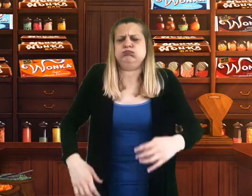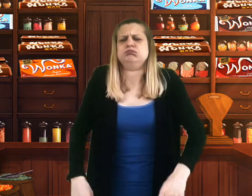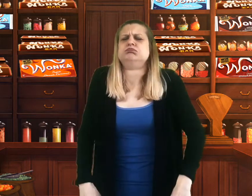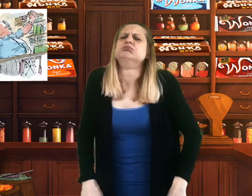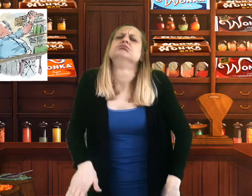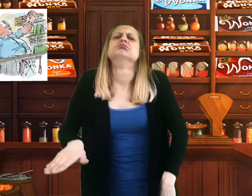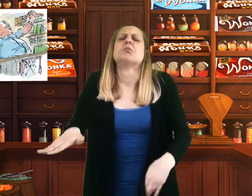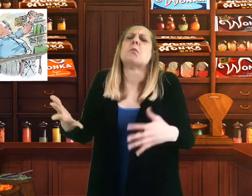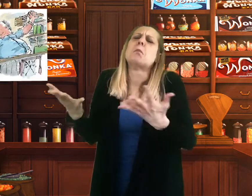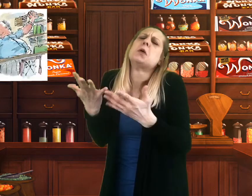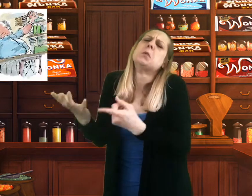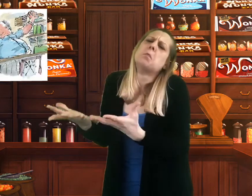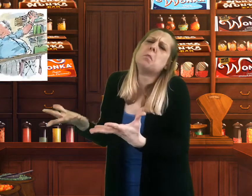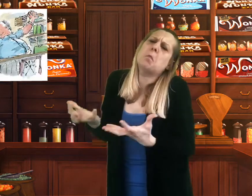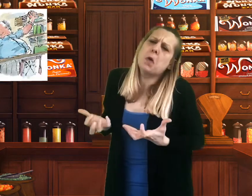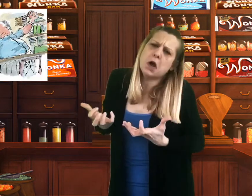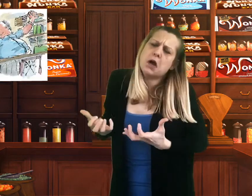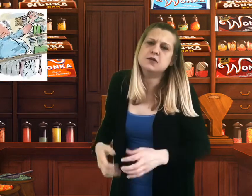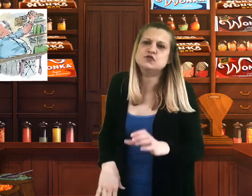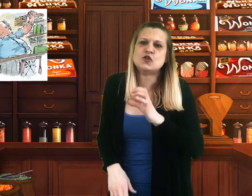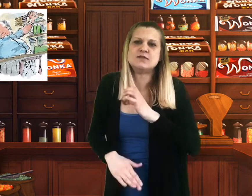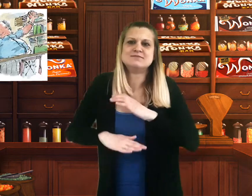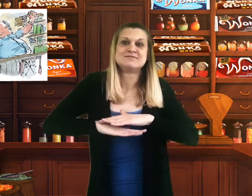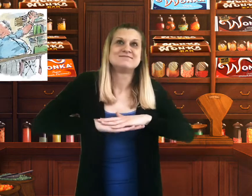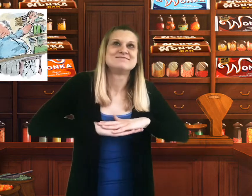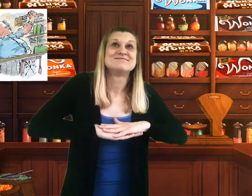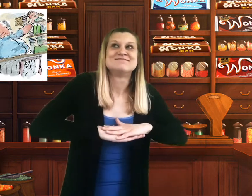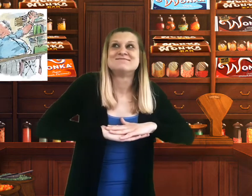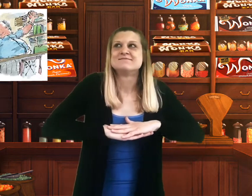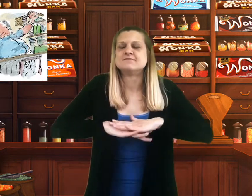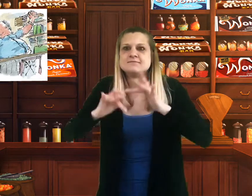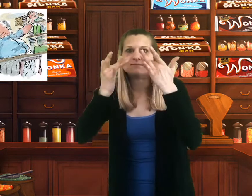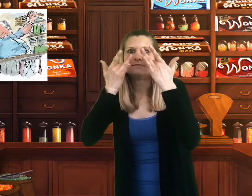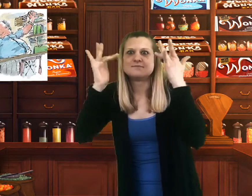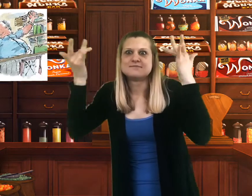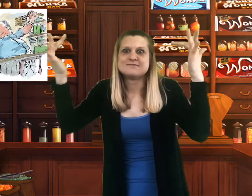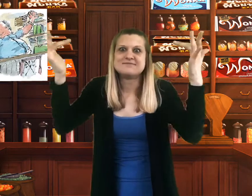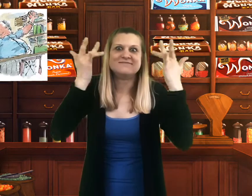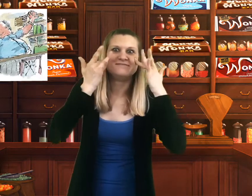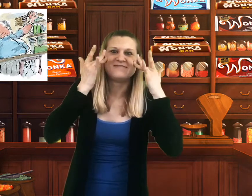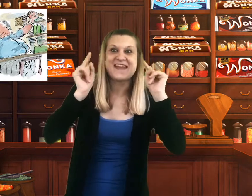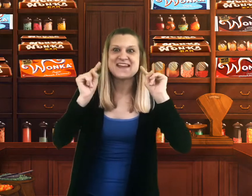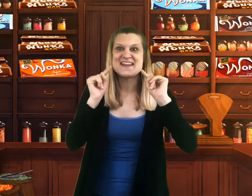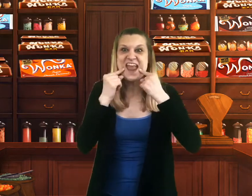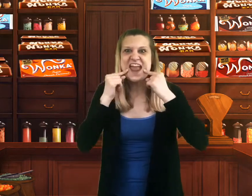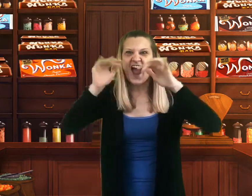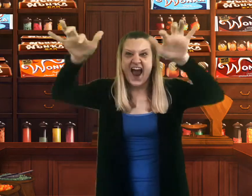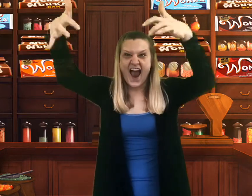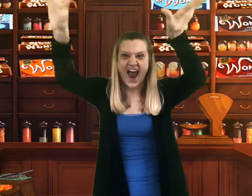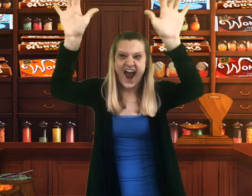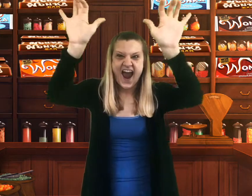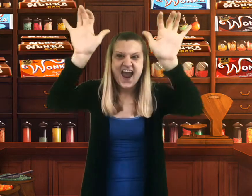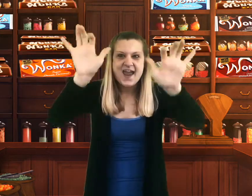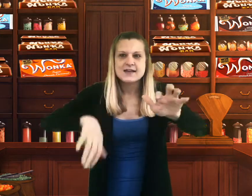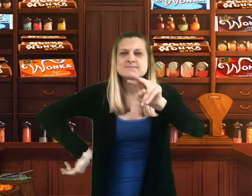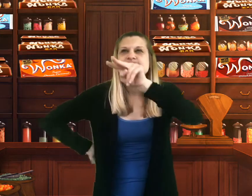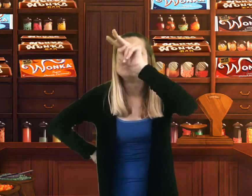He asked, "What do you want, boy?" Charlie's eyes brightened. There were Willy Wonka's candy bars all over the place!